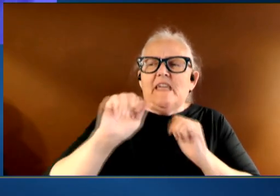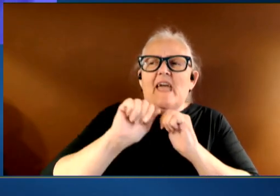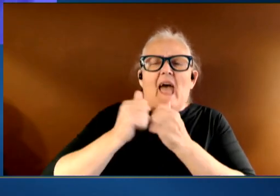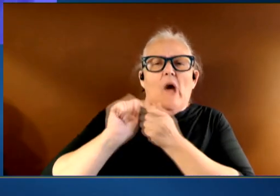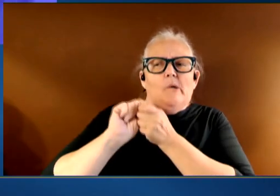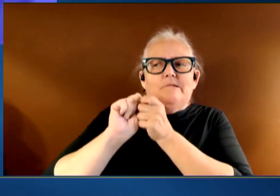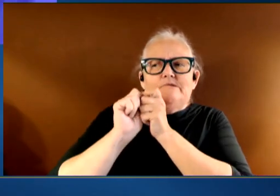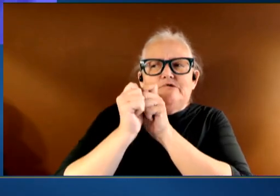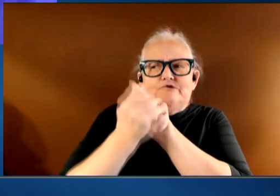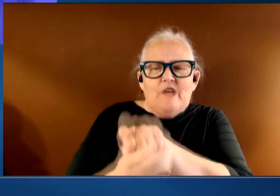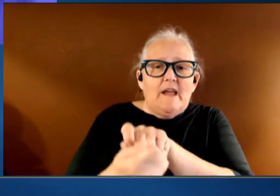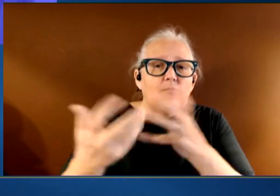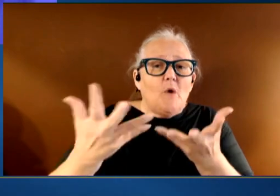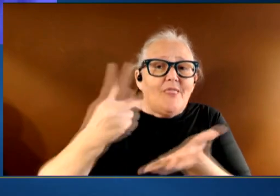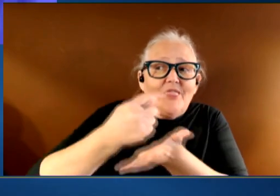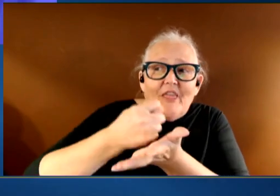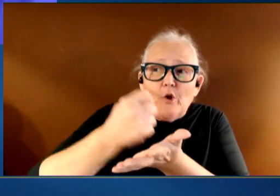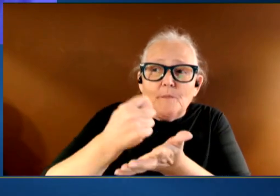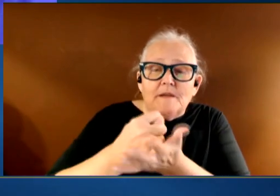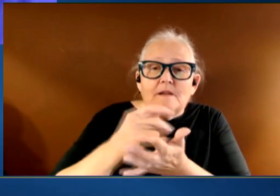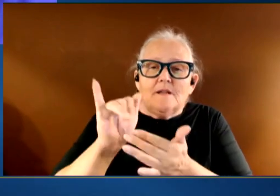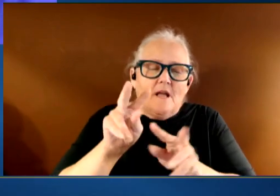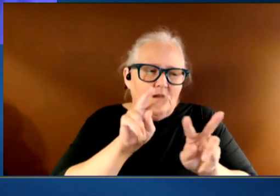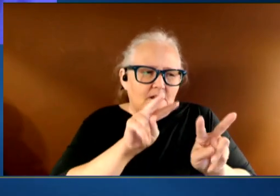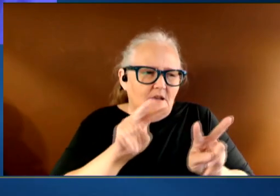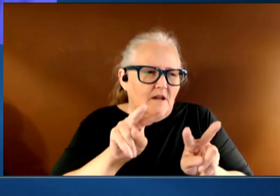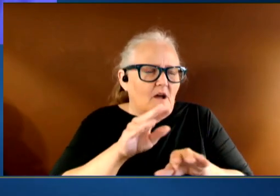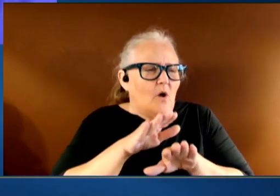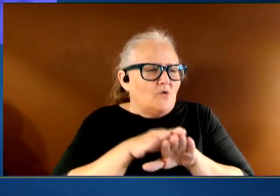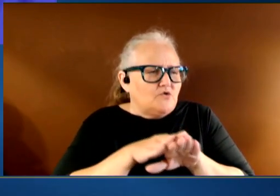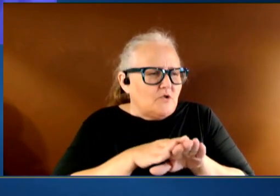including tracking the gradual advancements -- come on up -- over the decades,